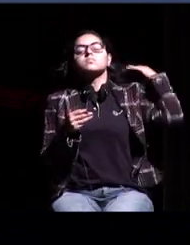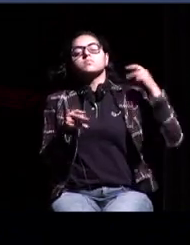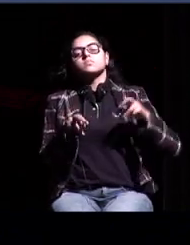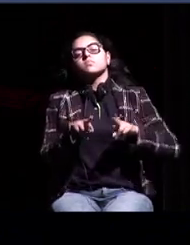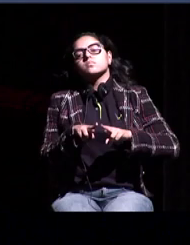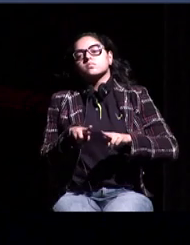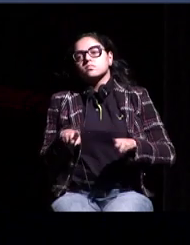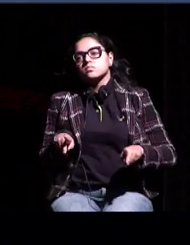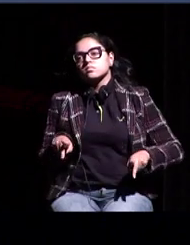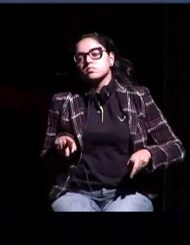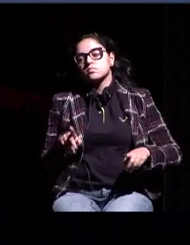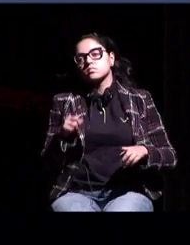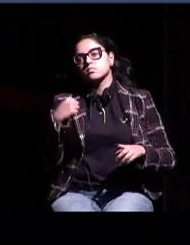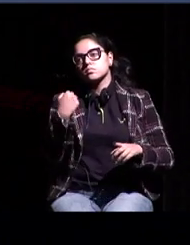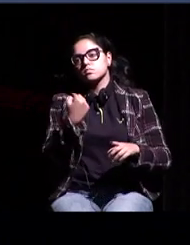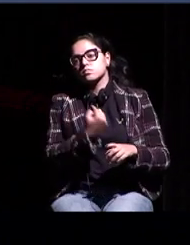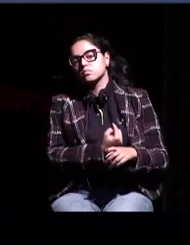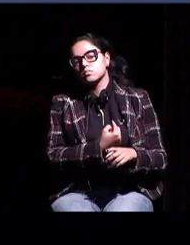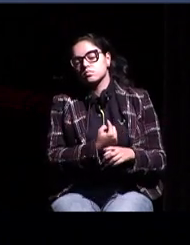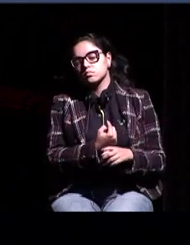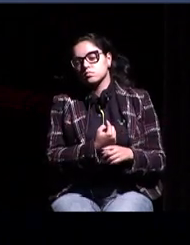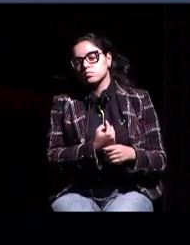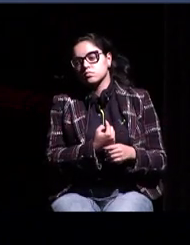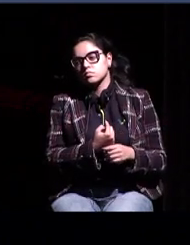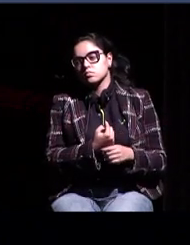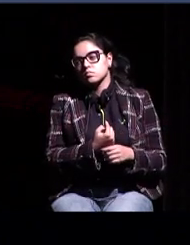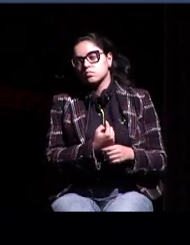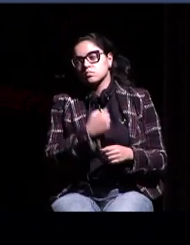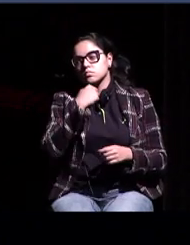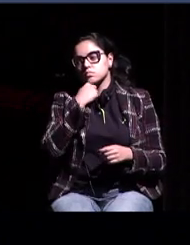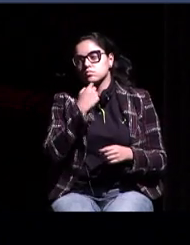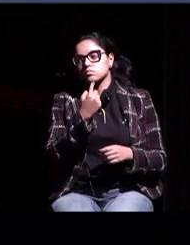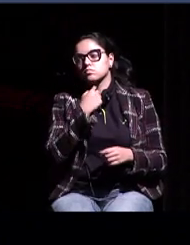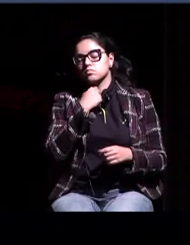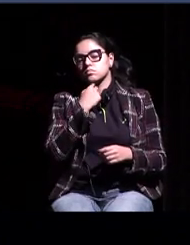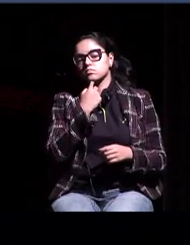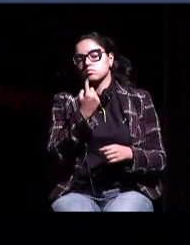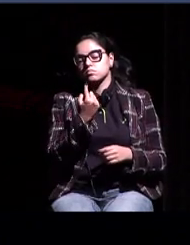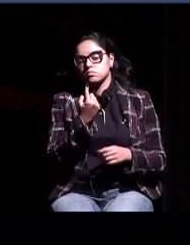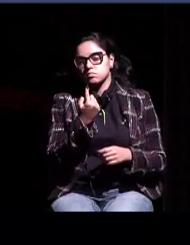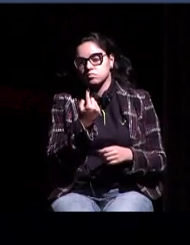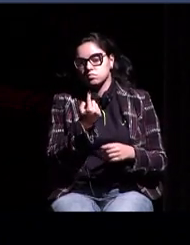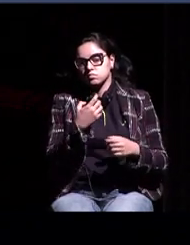One cannot feel